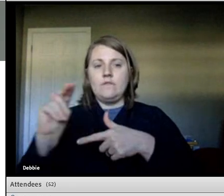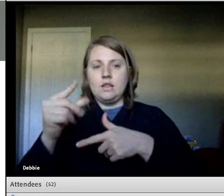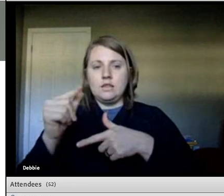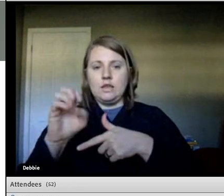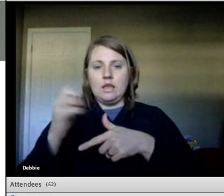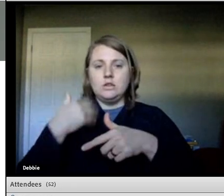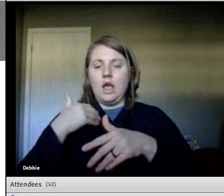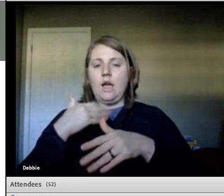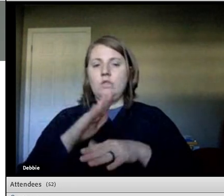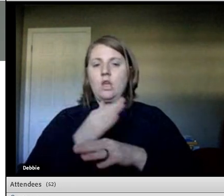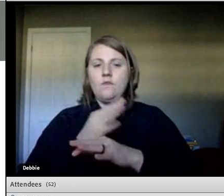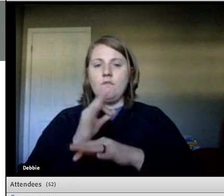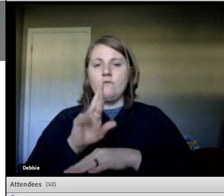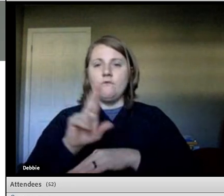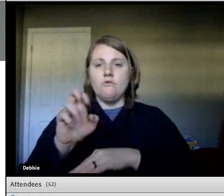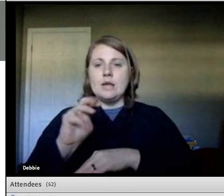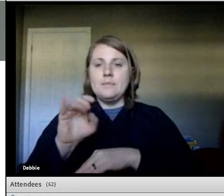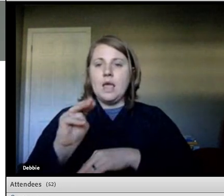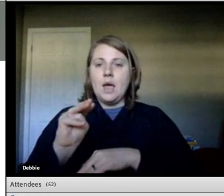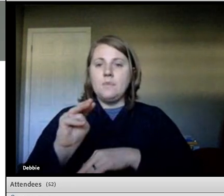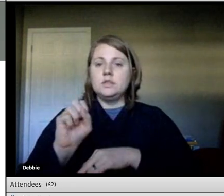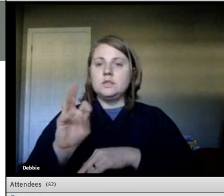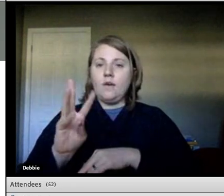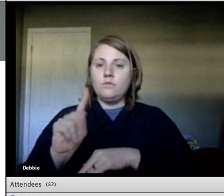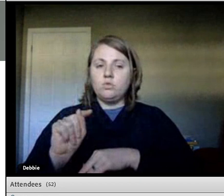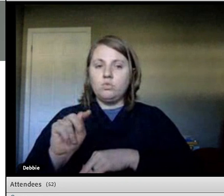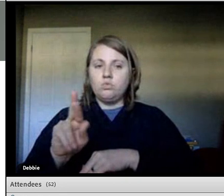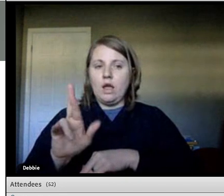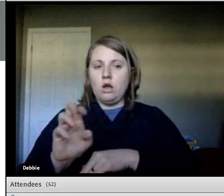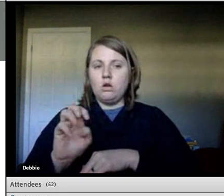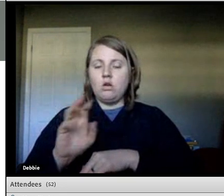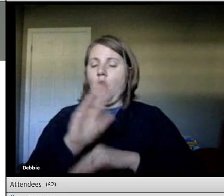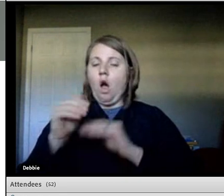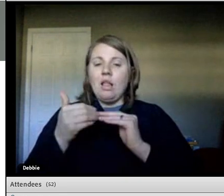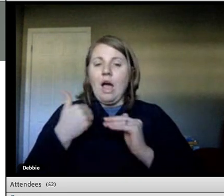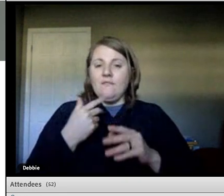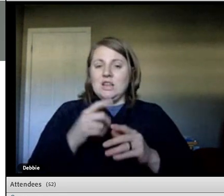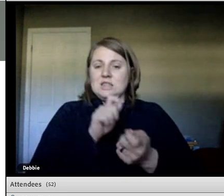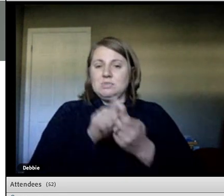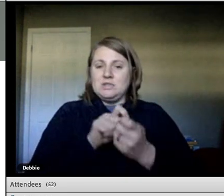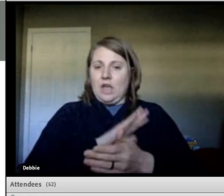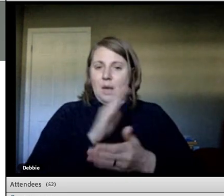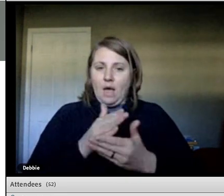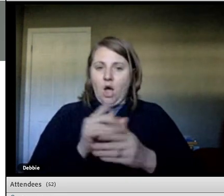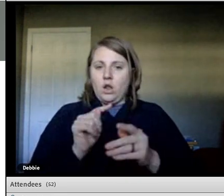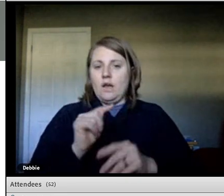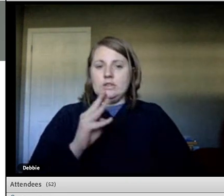of templates that are free, and then after that, you're paying for them. So I put all three because I will say, I go through all three of them